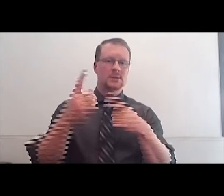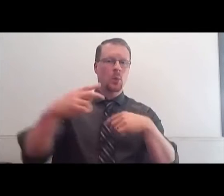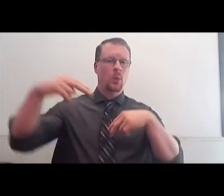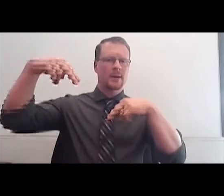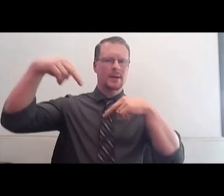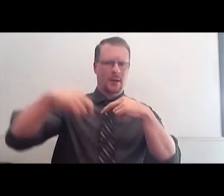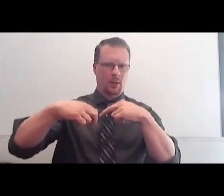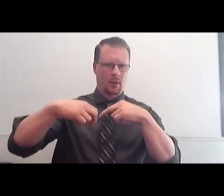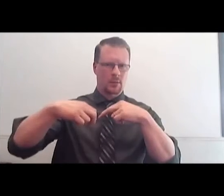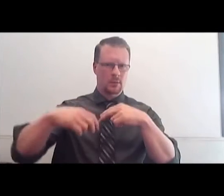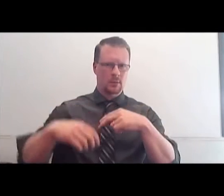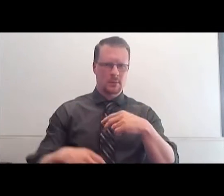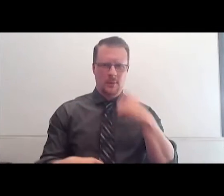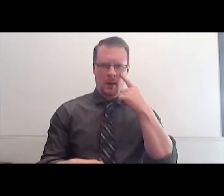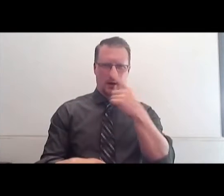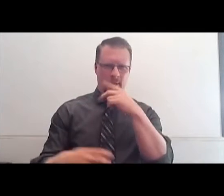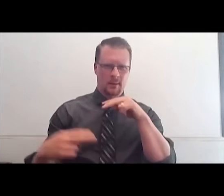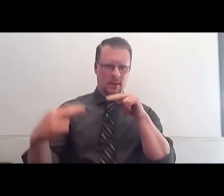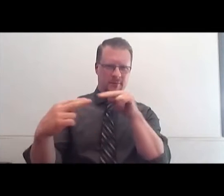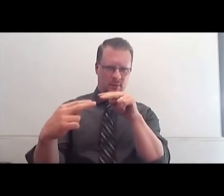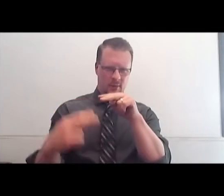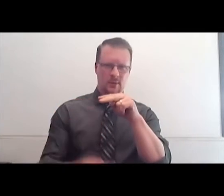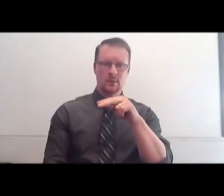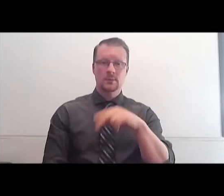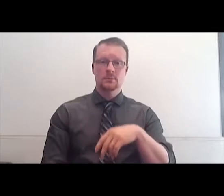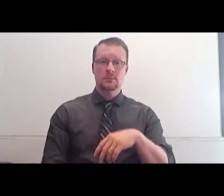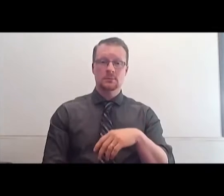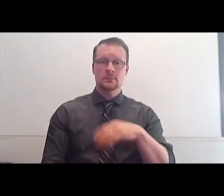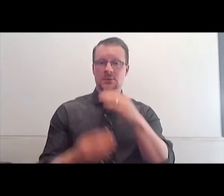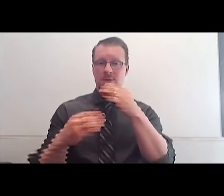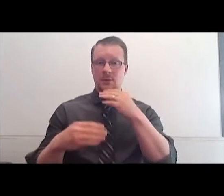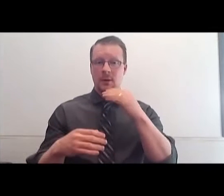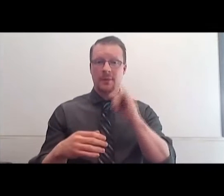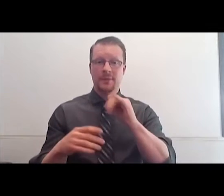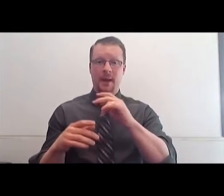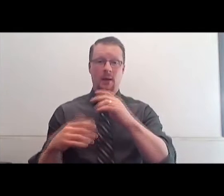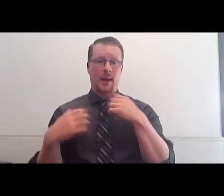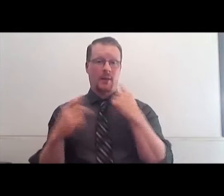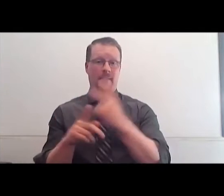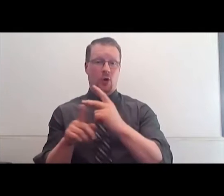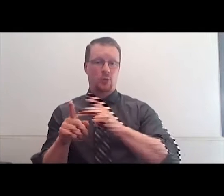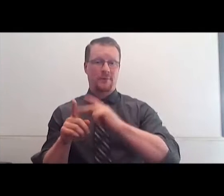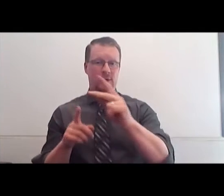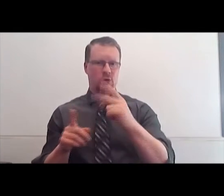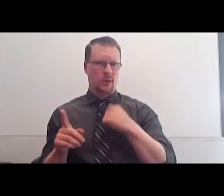They're looking away. And it looks like somebody is kneeling next to them on eye level.